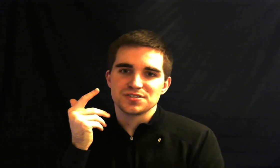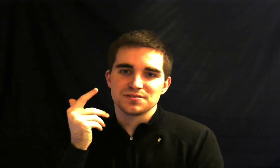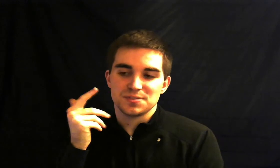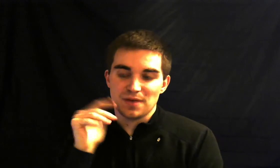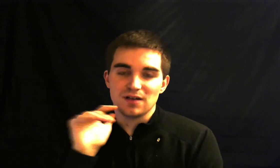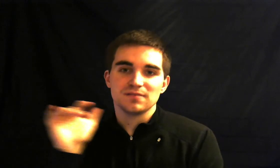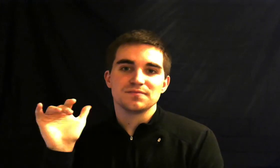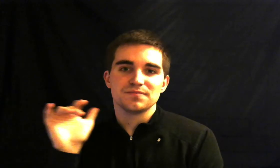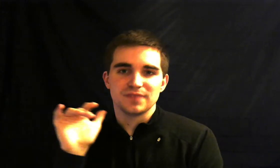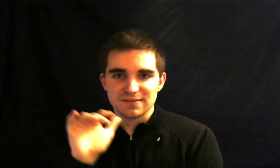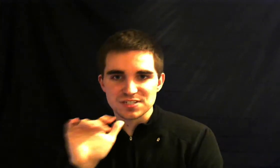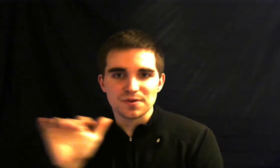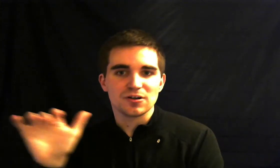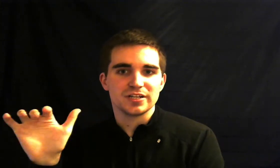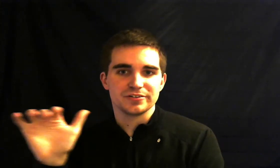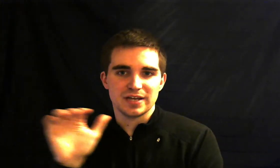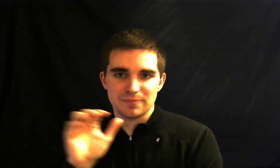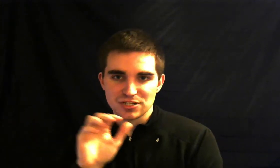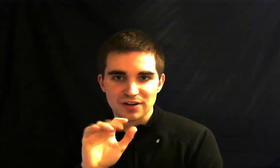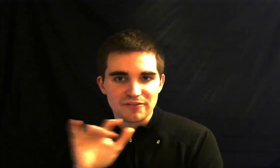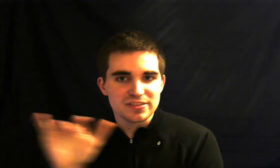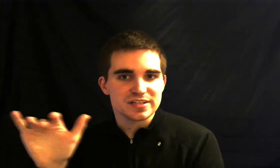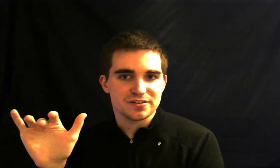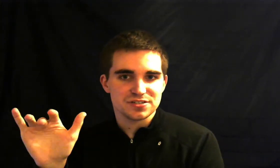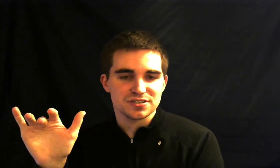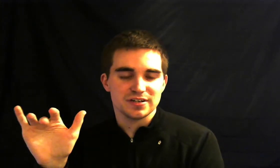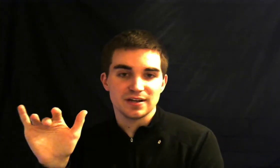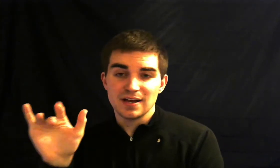spell they have to spell clearly and make sure everything is understood and